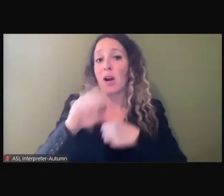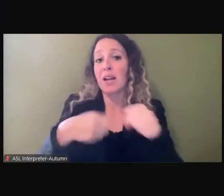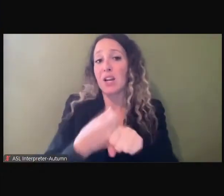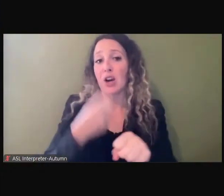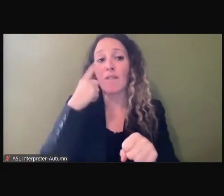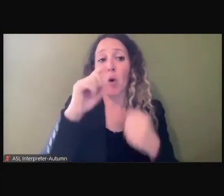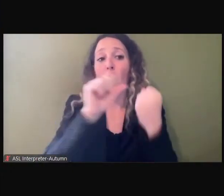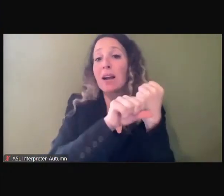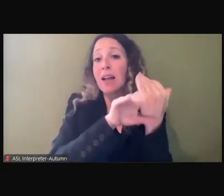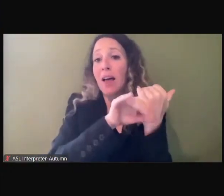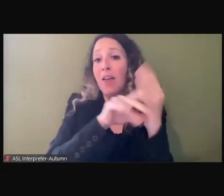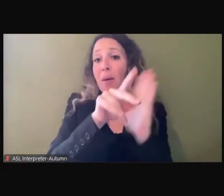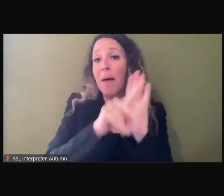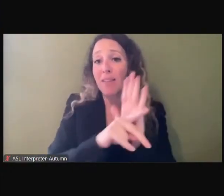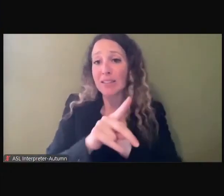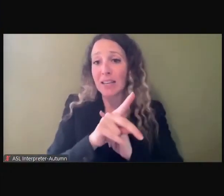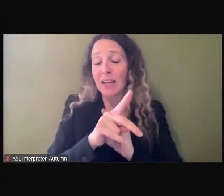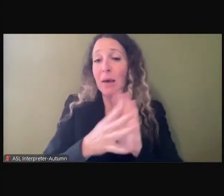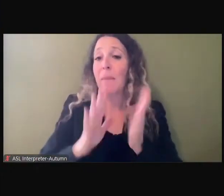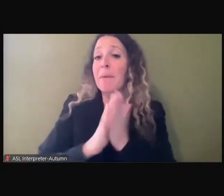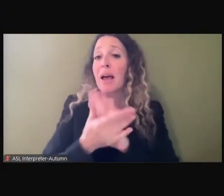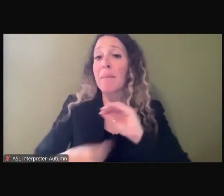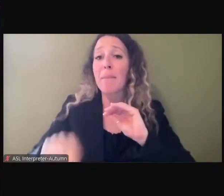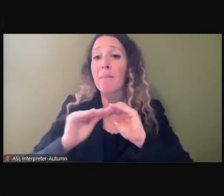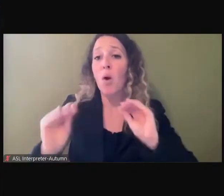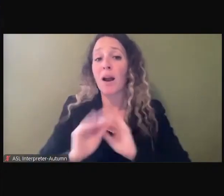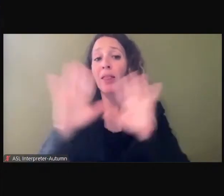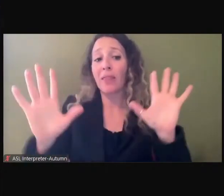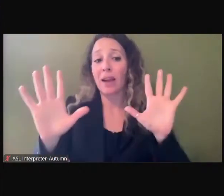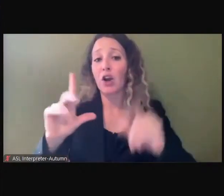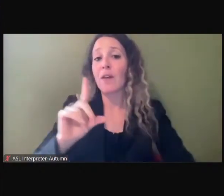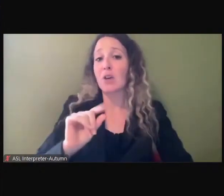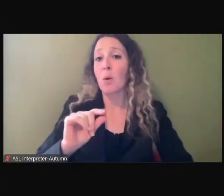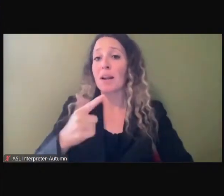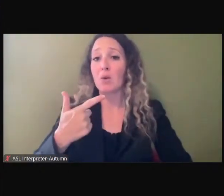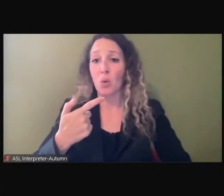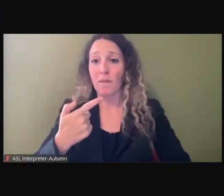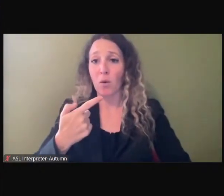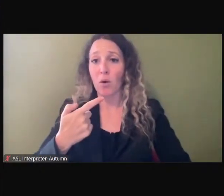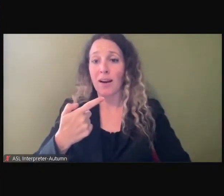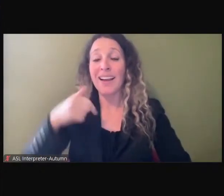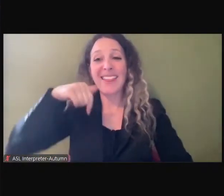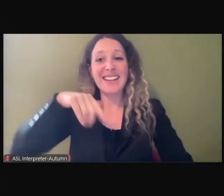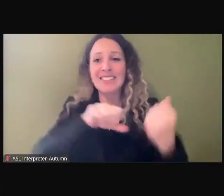it's becoming clearer and clearer that 2024 is the telehealth superbowl.